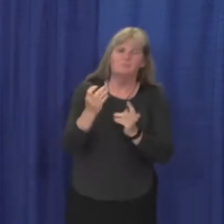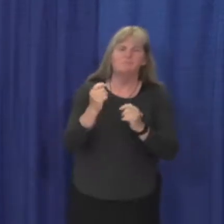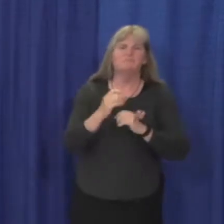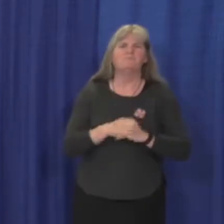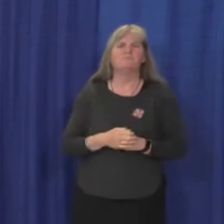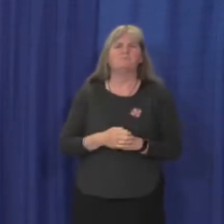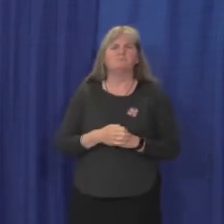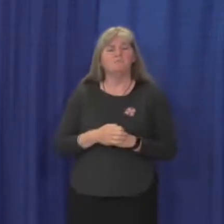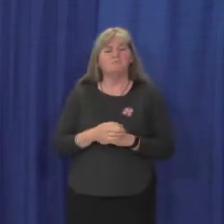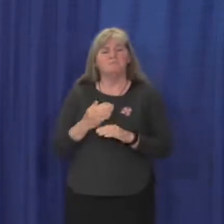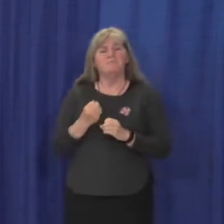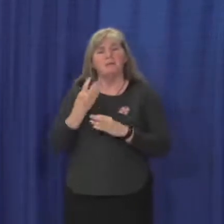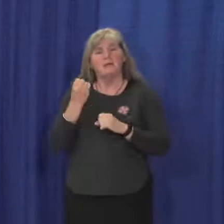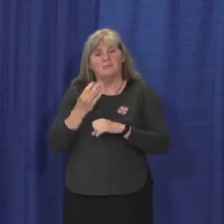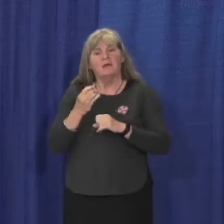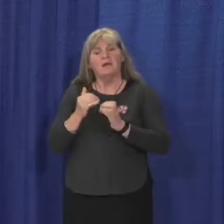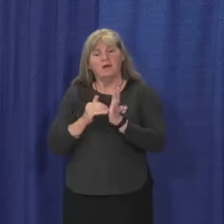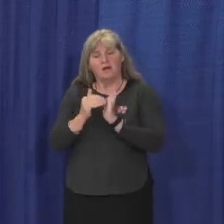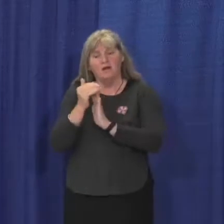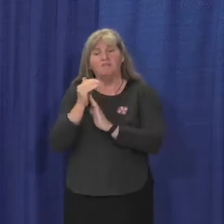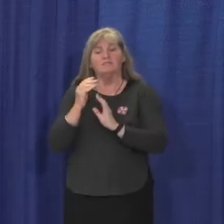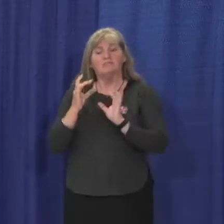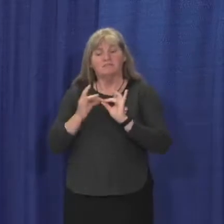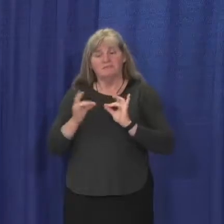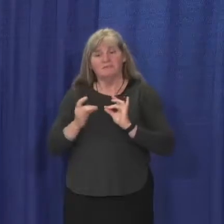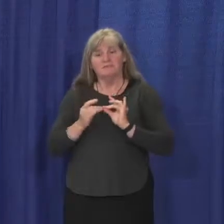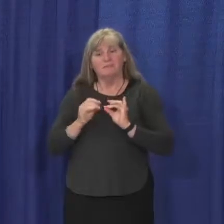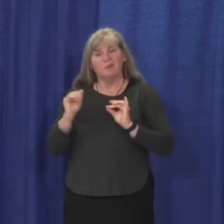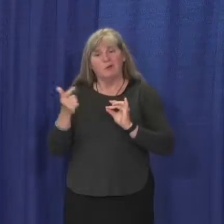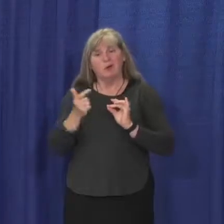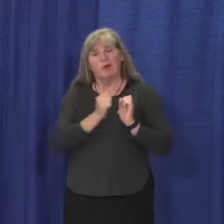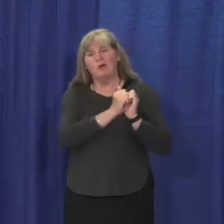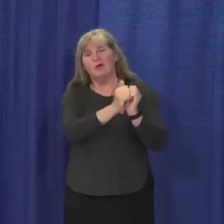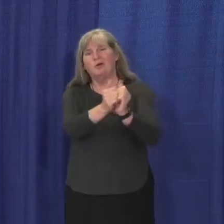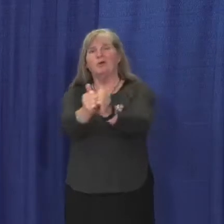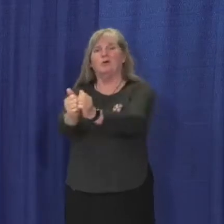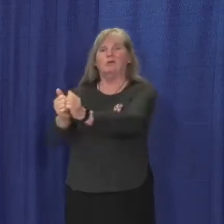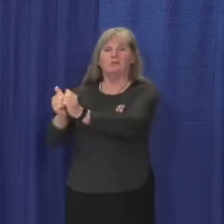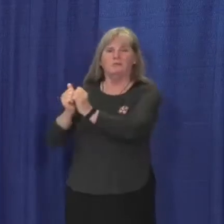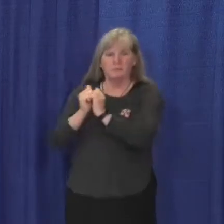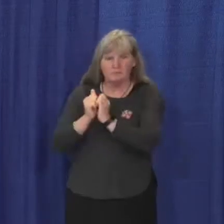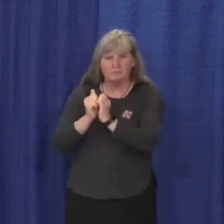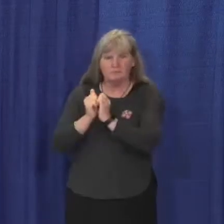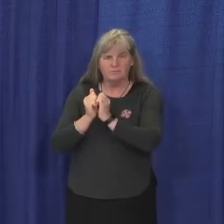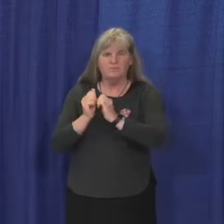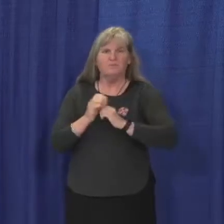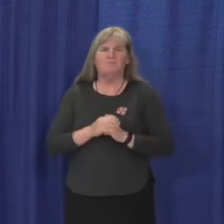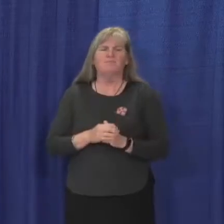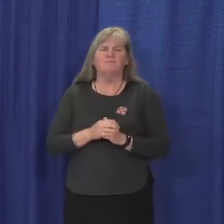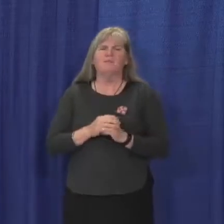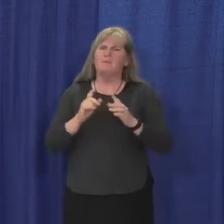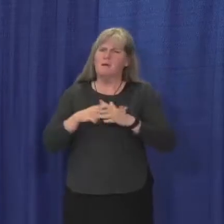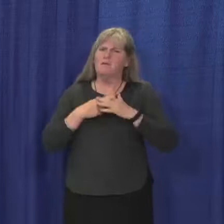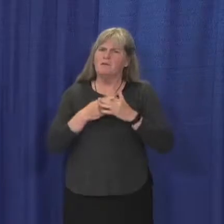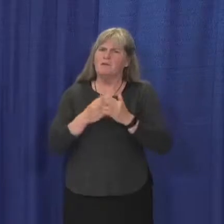continues and as we have said many, many times we are all in this together.